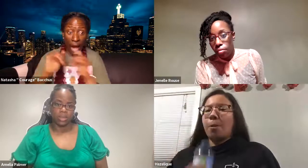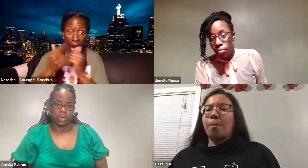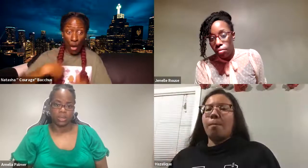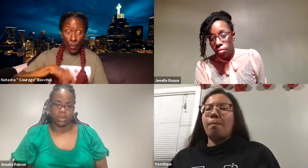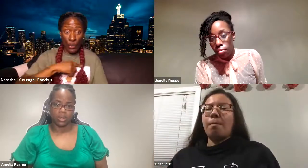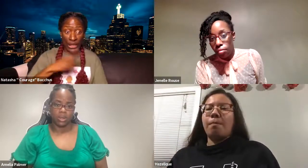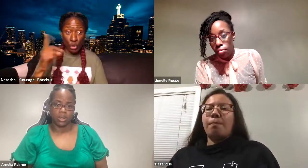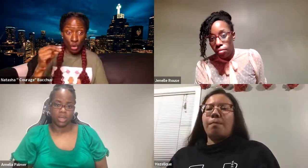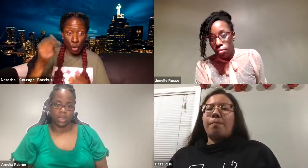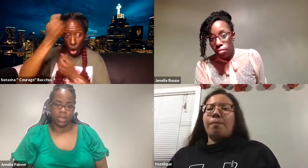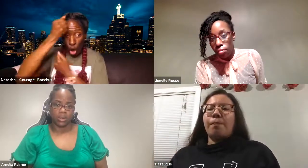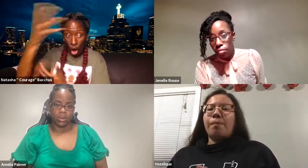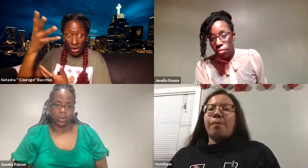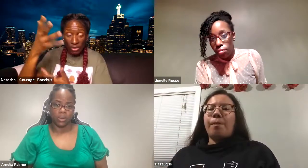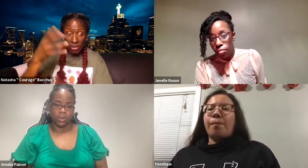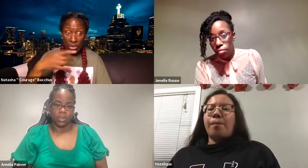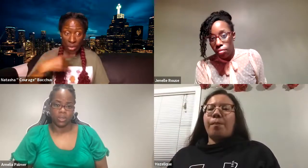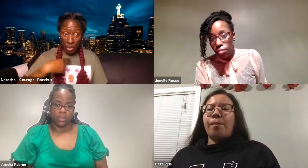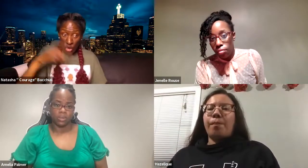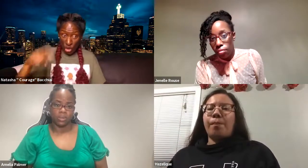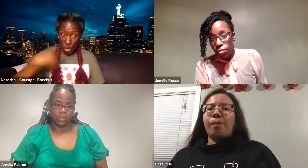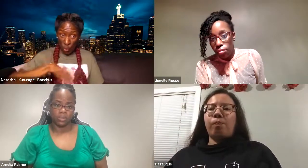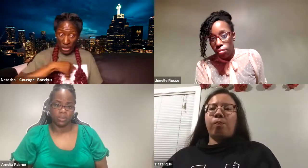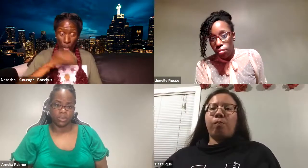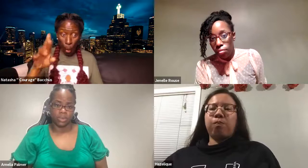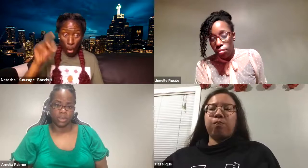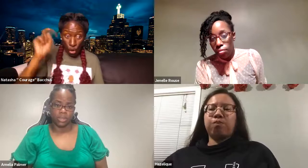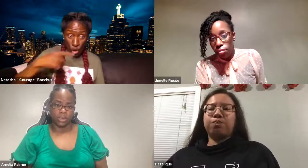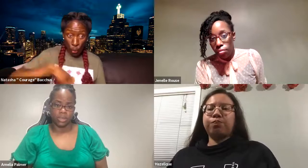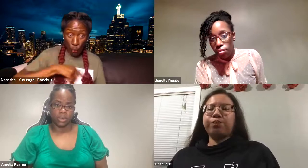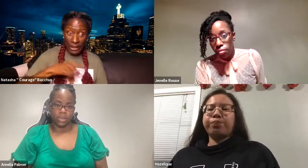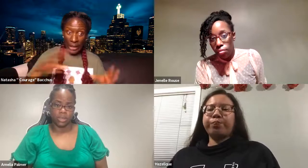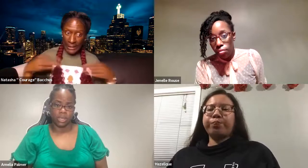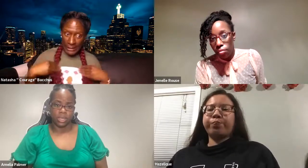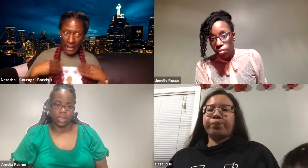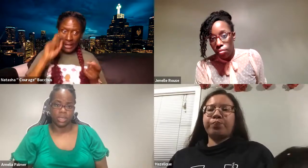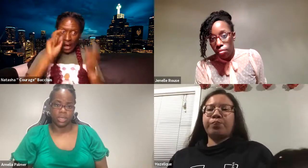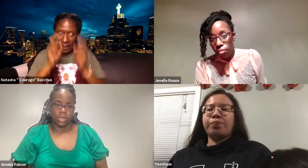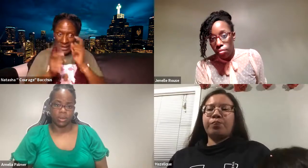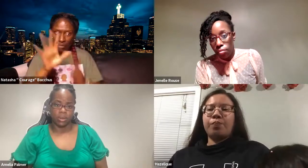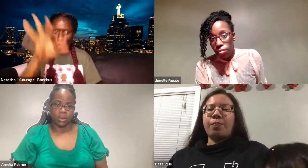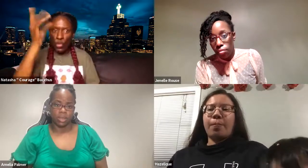added responsibility to black deaf folks to go through that process of decolonizing